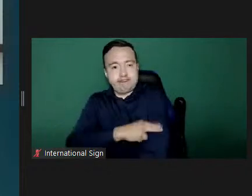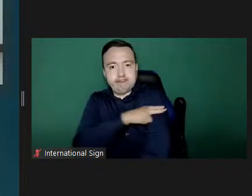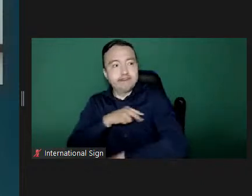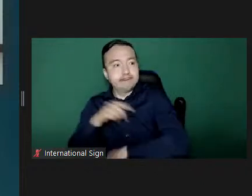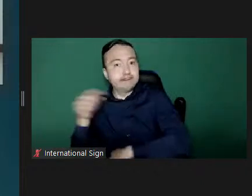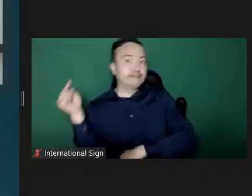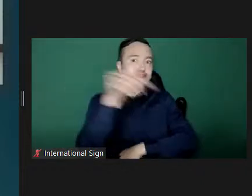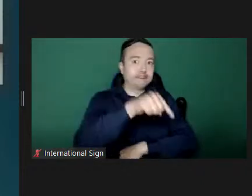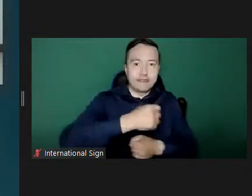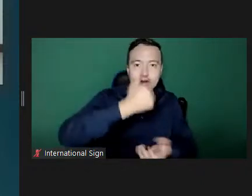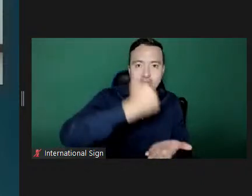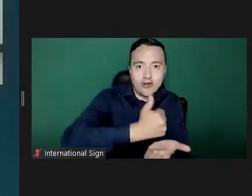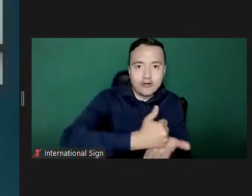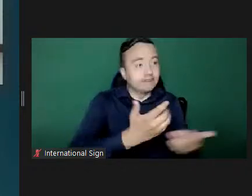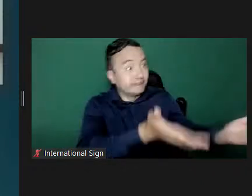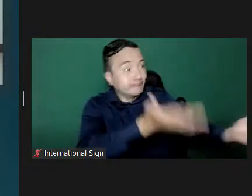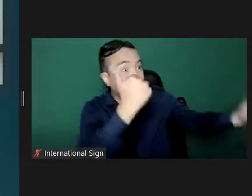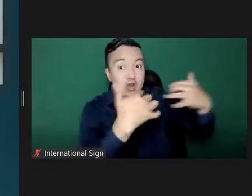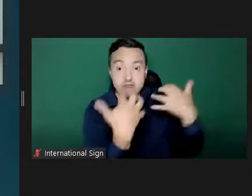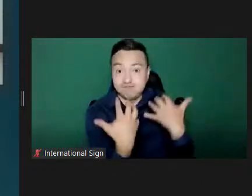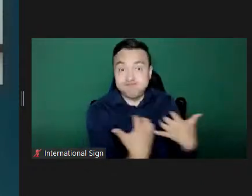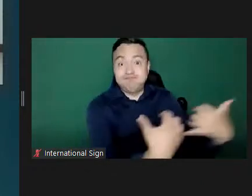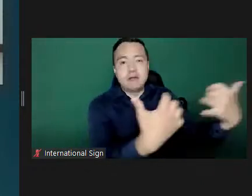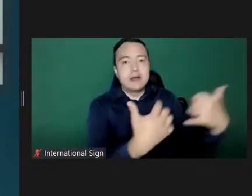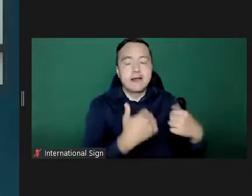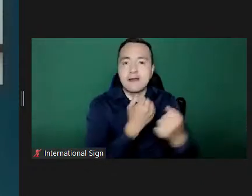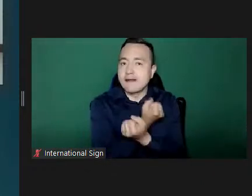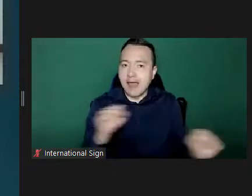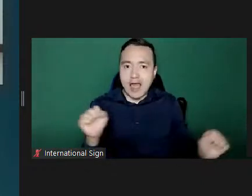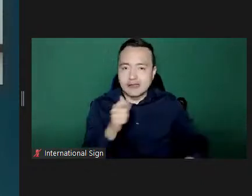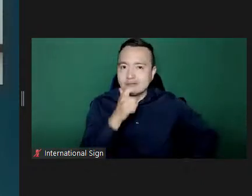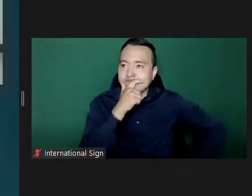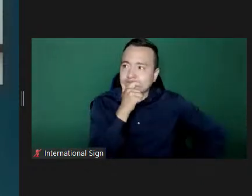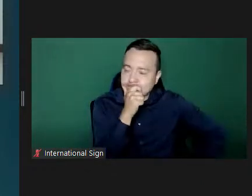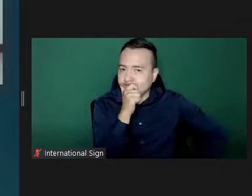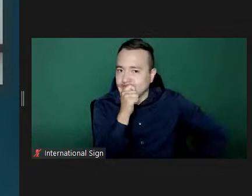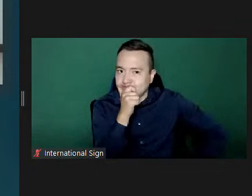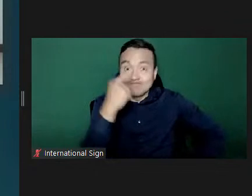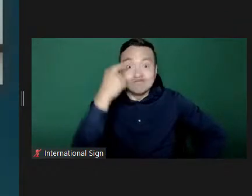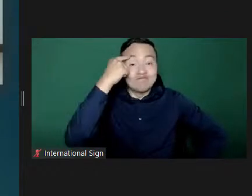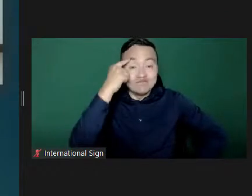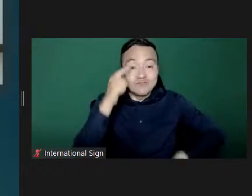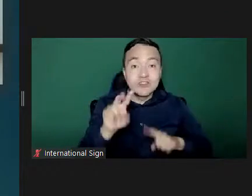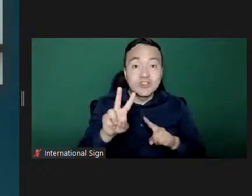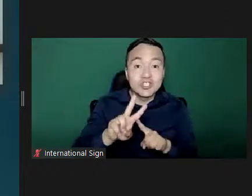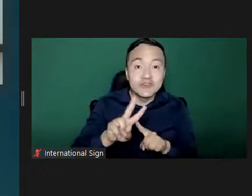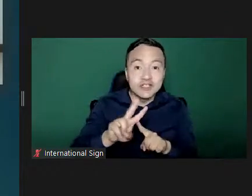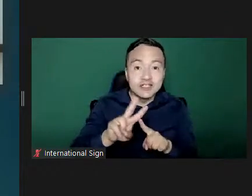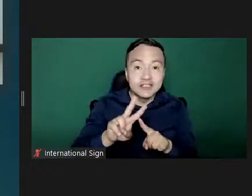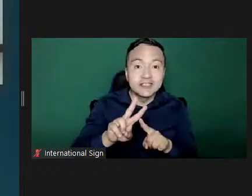, twice a day, for students who are at home, but also for adults, so they could work out,